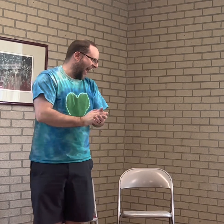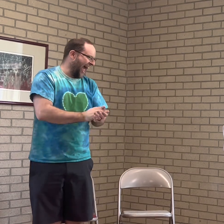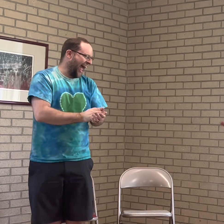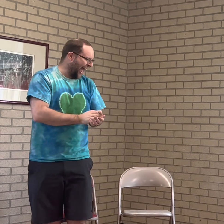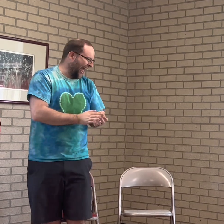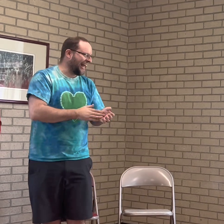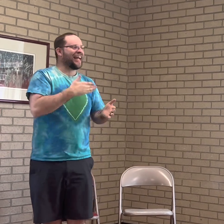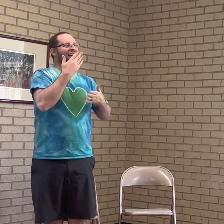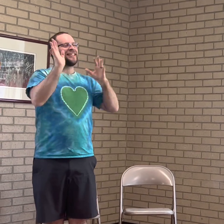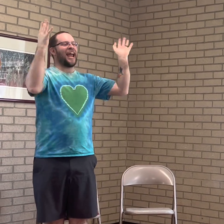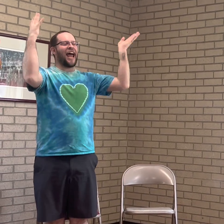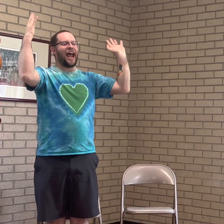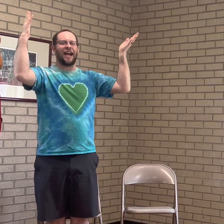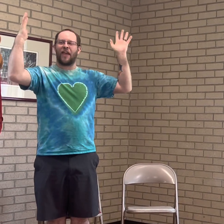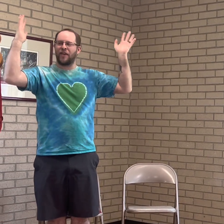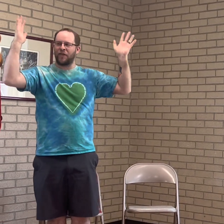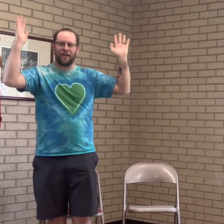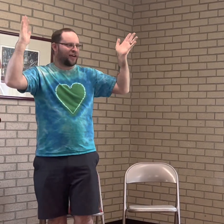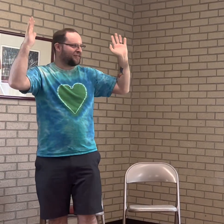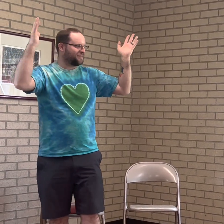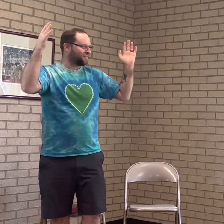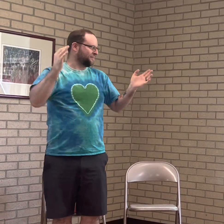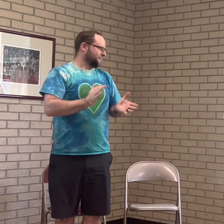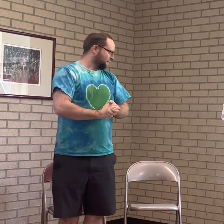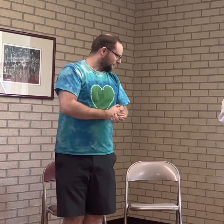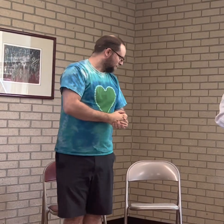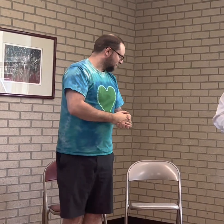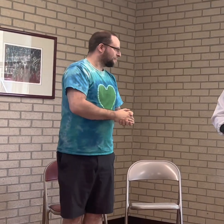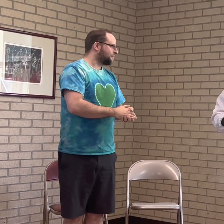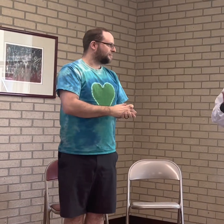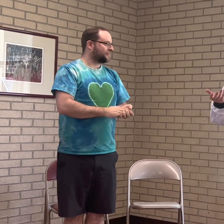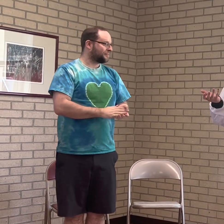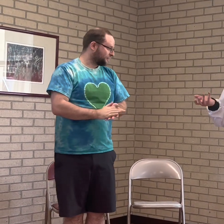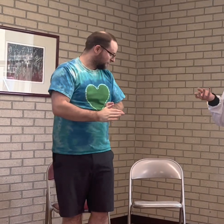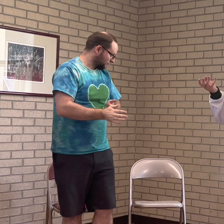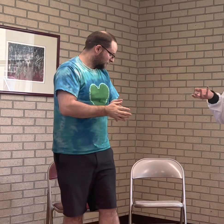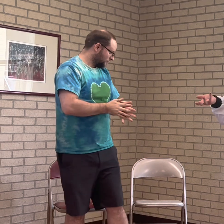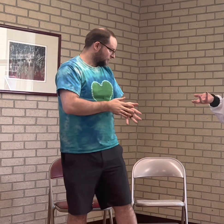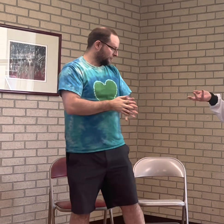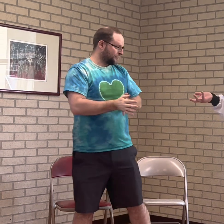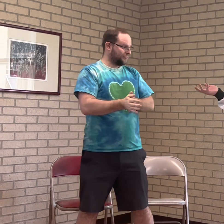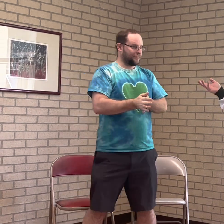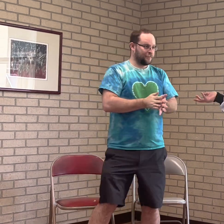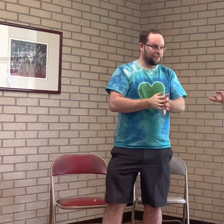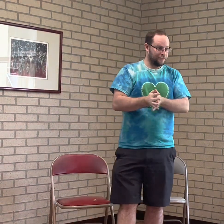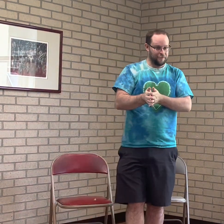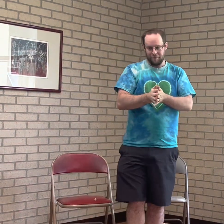{Applause} Mr. Dixon: And so you might notice that this program is a little bit different than what